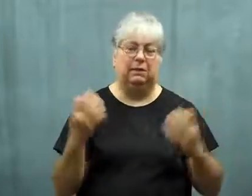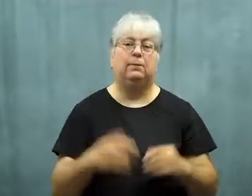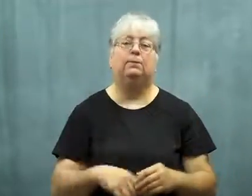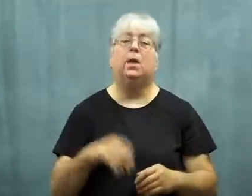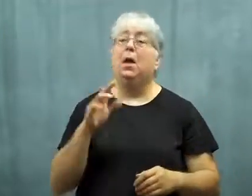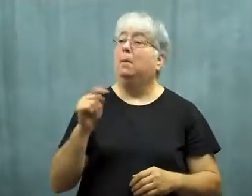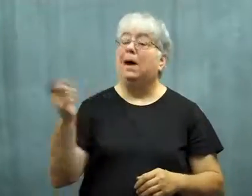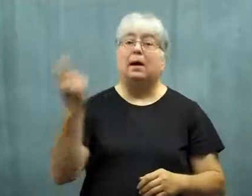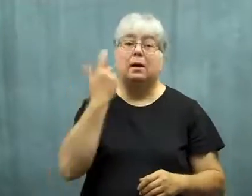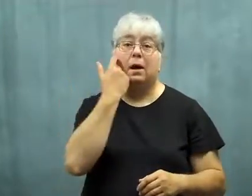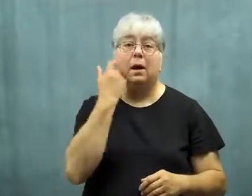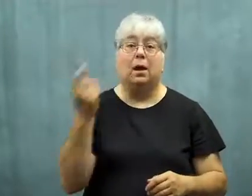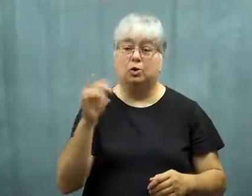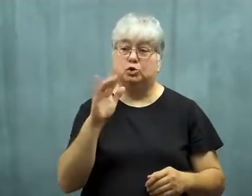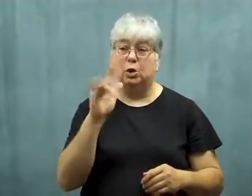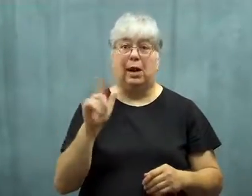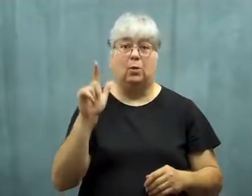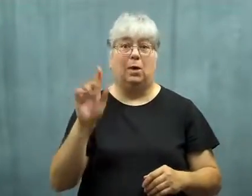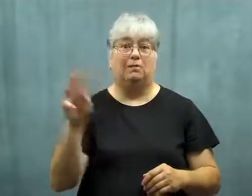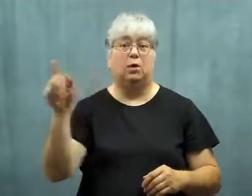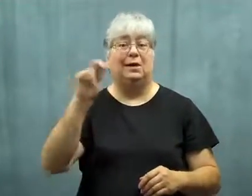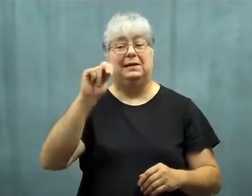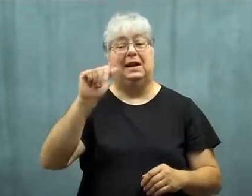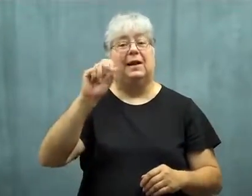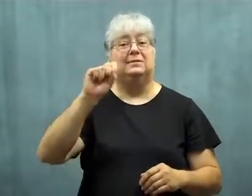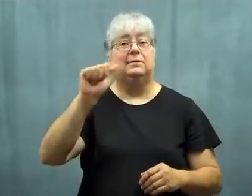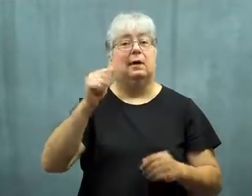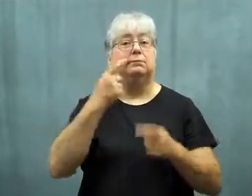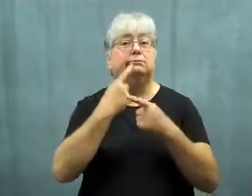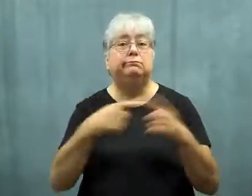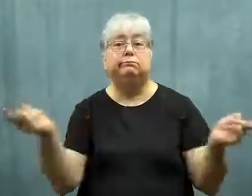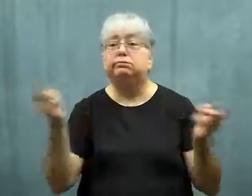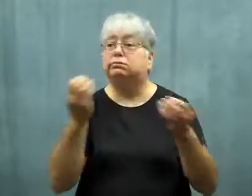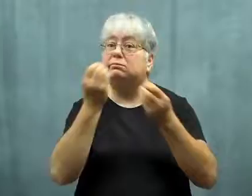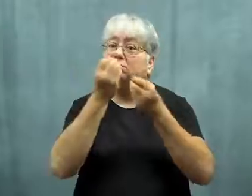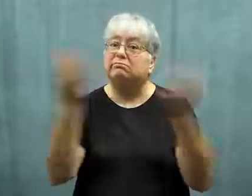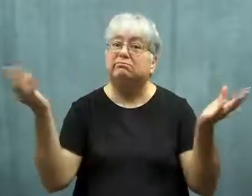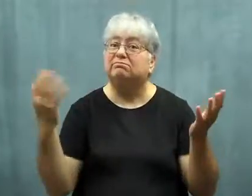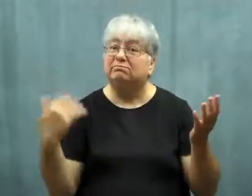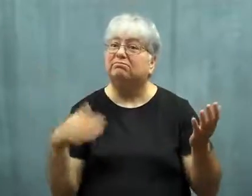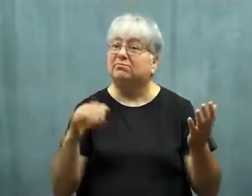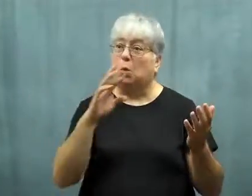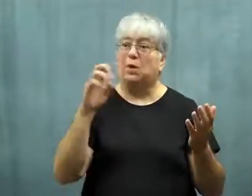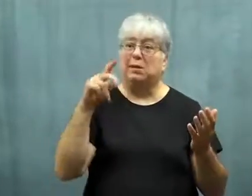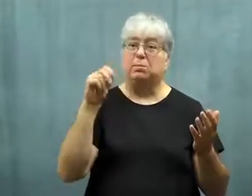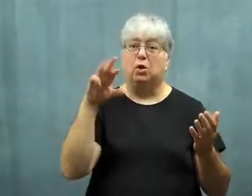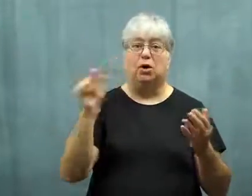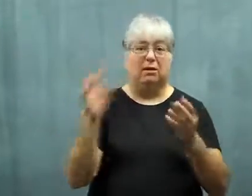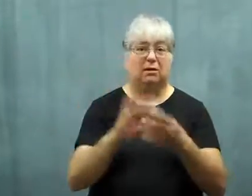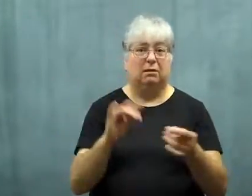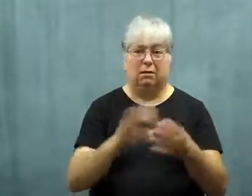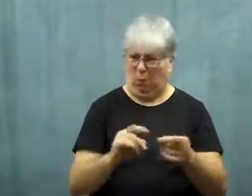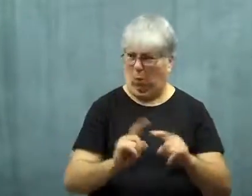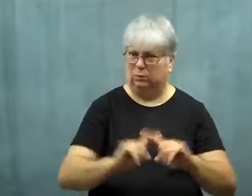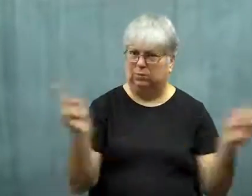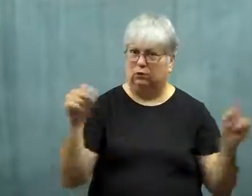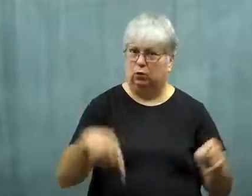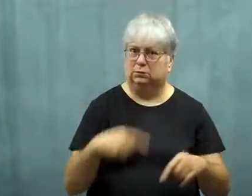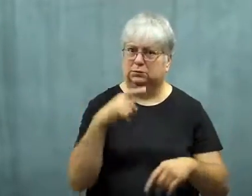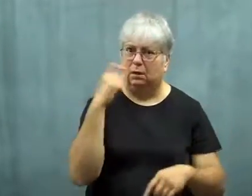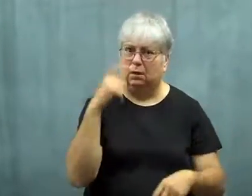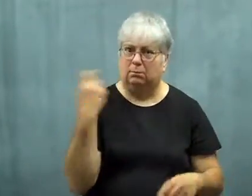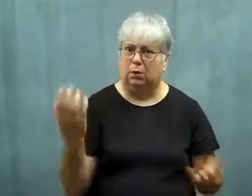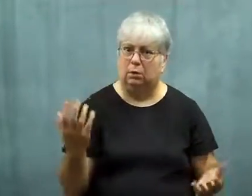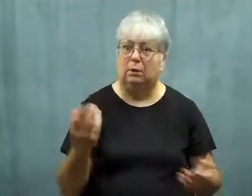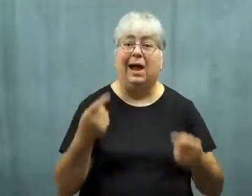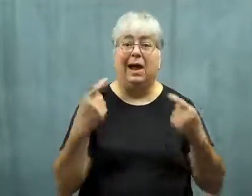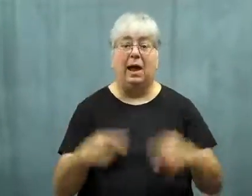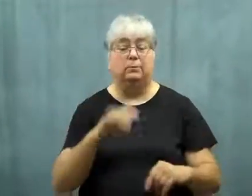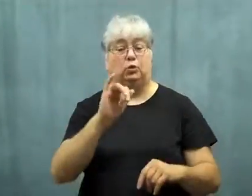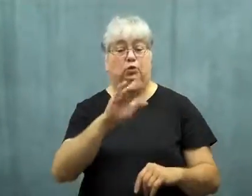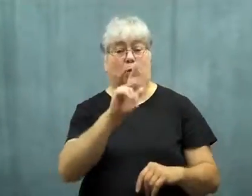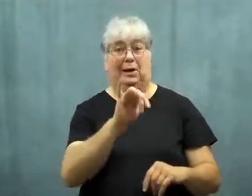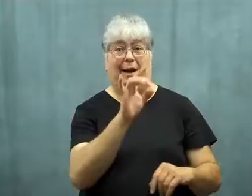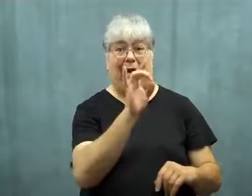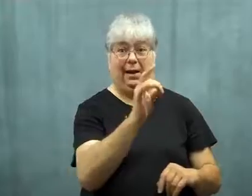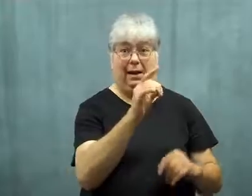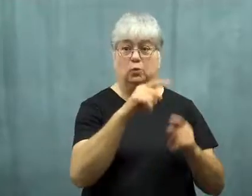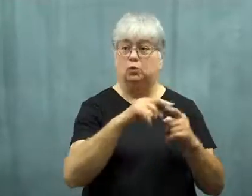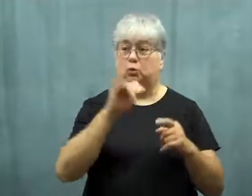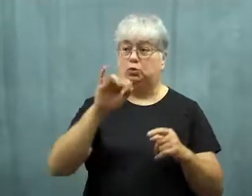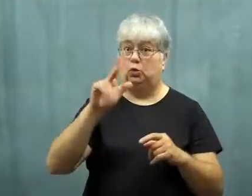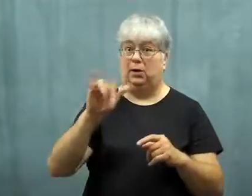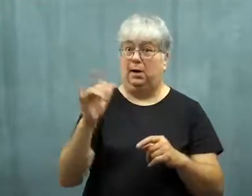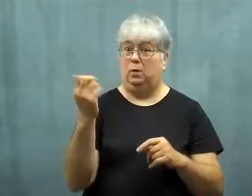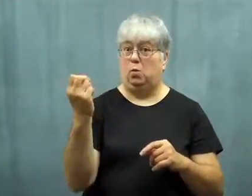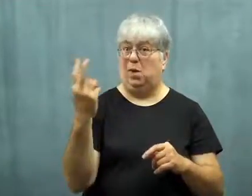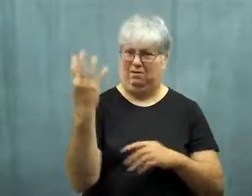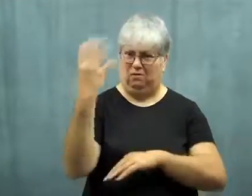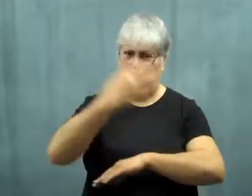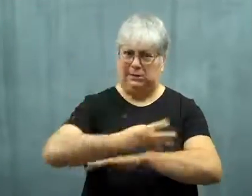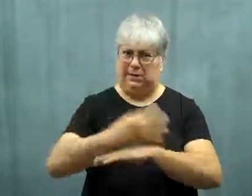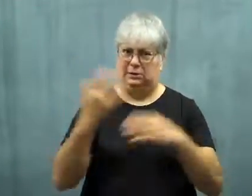NASA released a report on July 24 saying it was much different this summer.